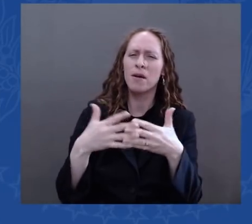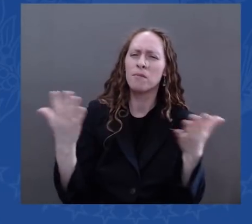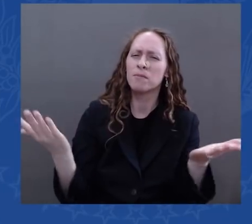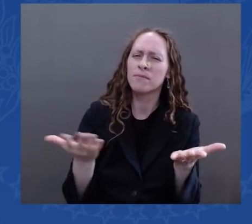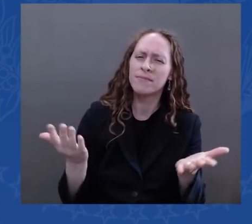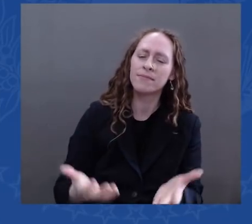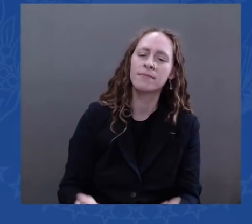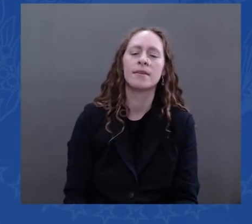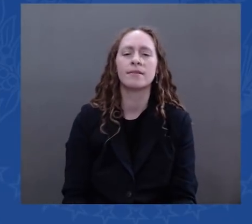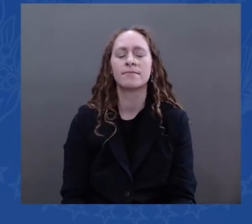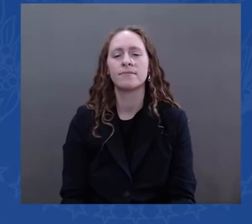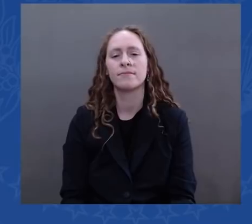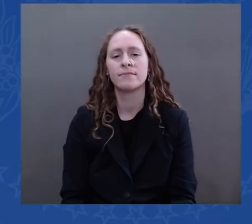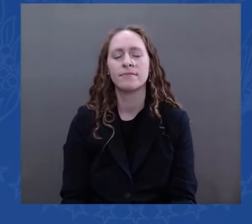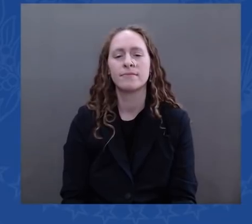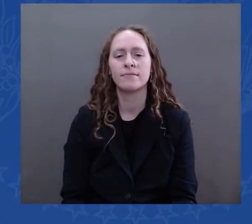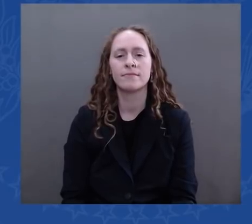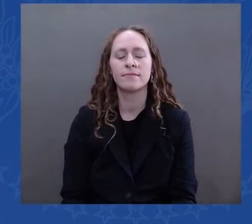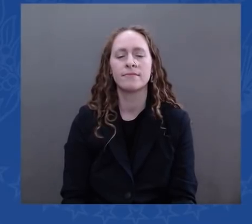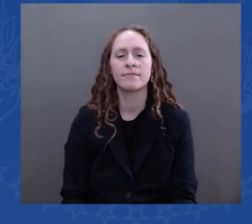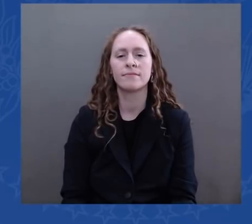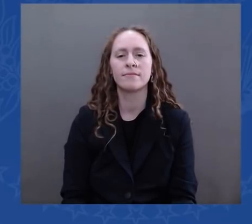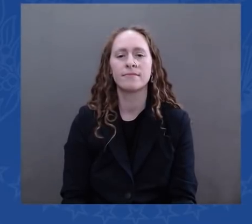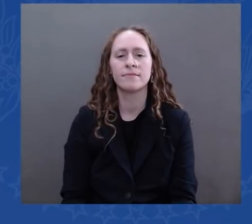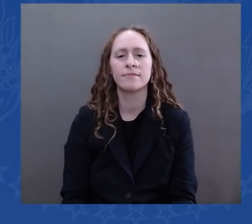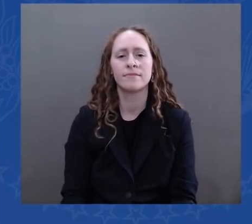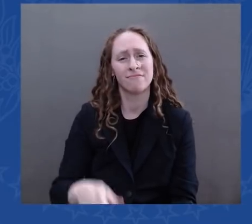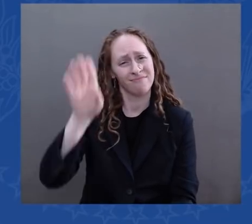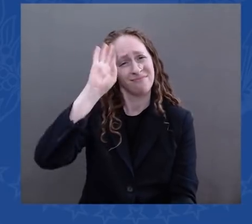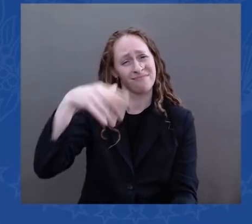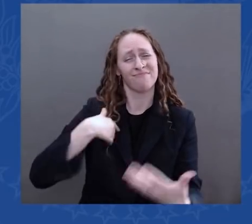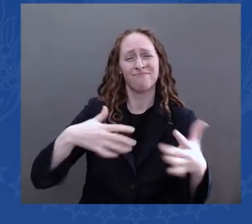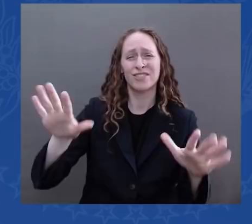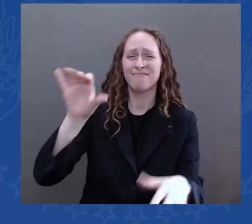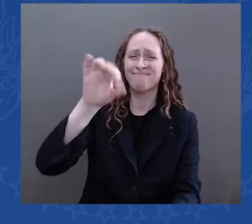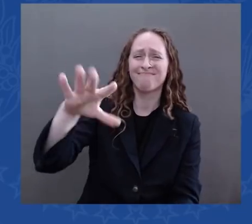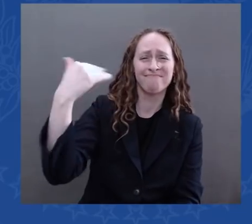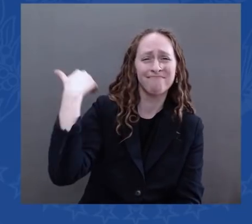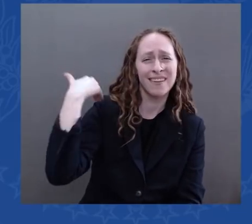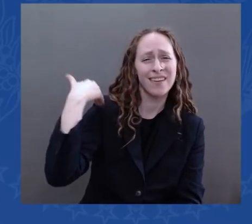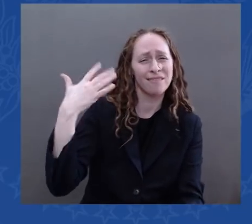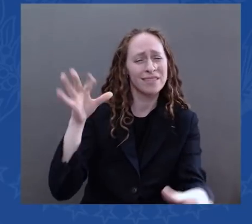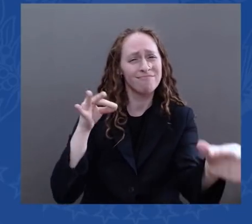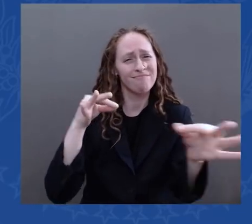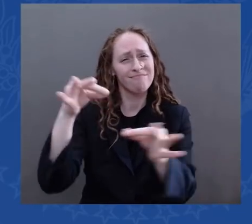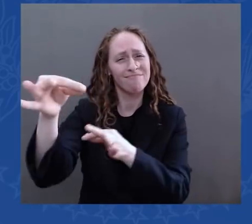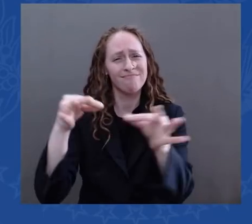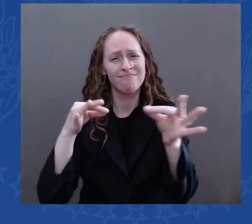The answer is not to defund our police departments, it's to fund our police and give them all the tools